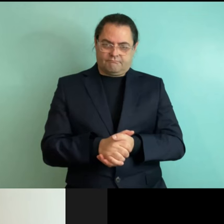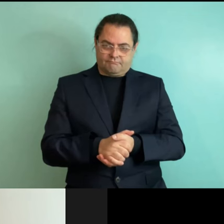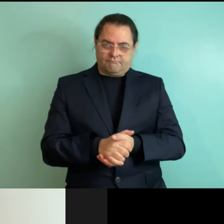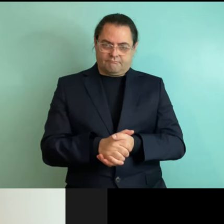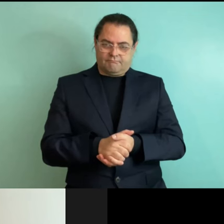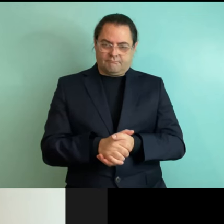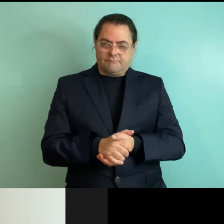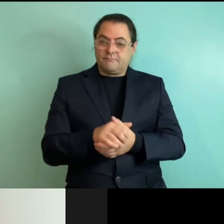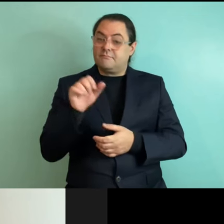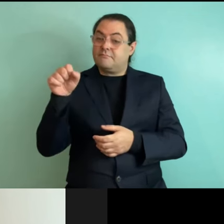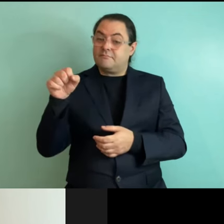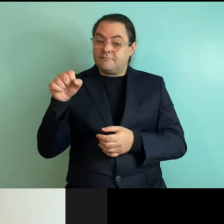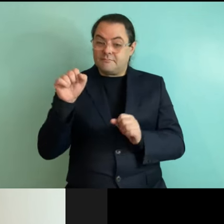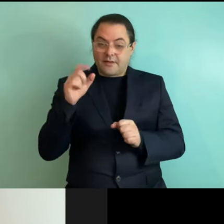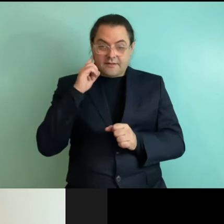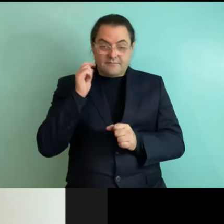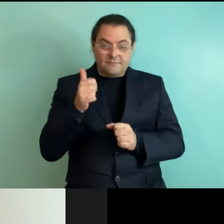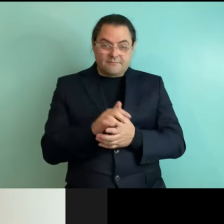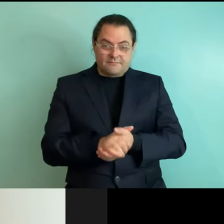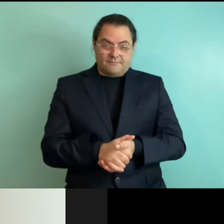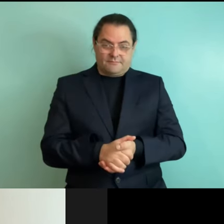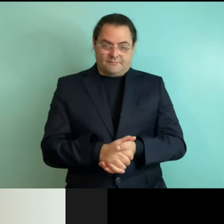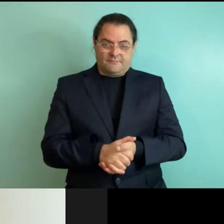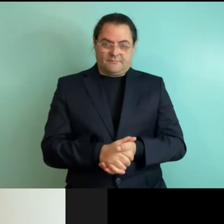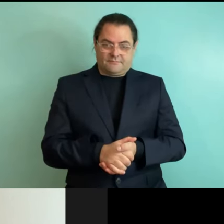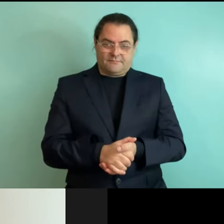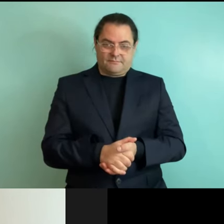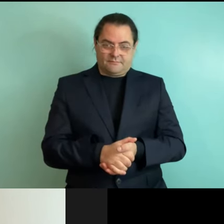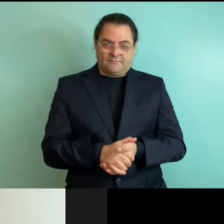11:18:24 Yes, you can hear me okay yes I have my microphone.